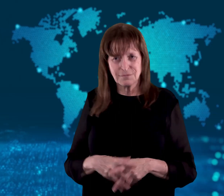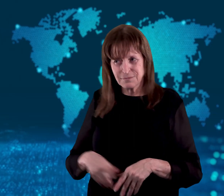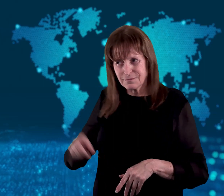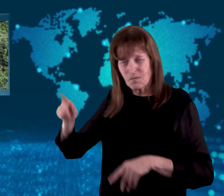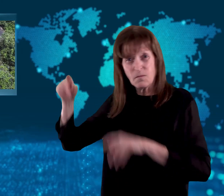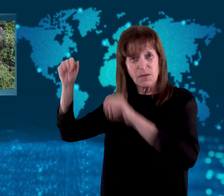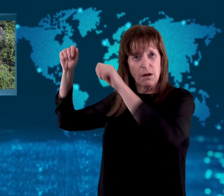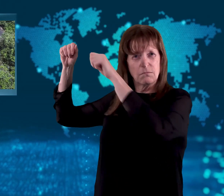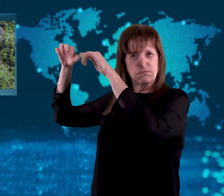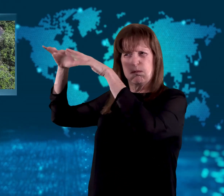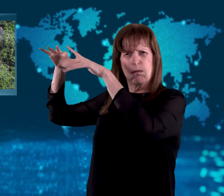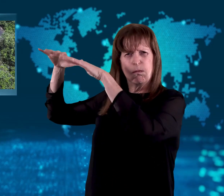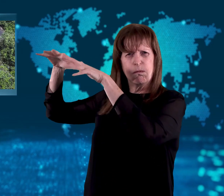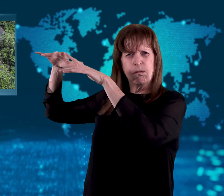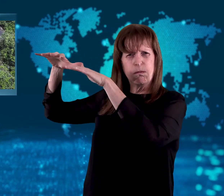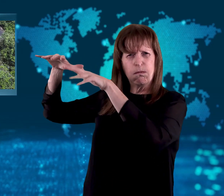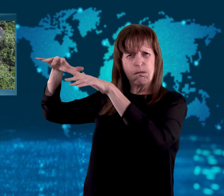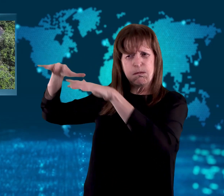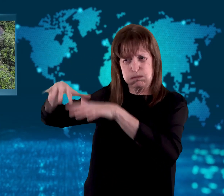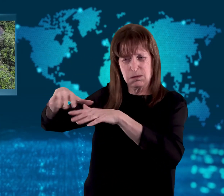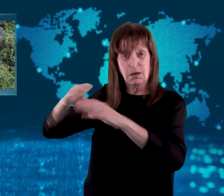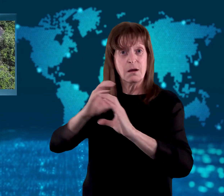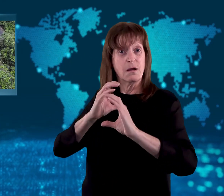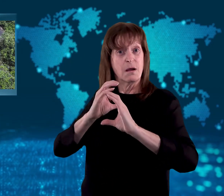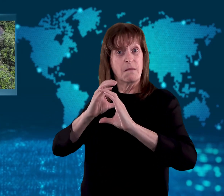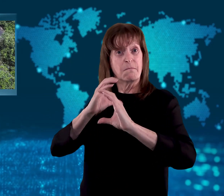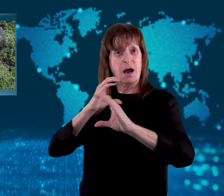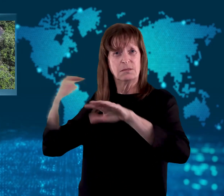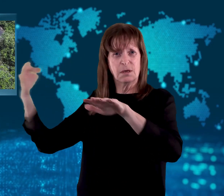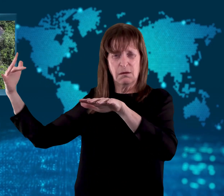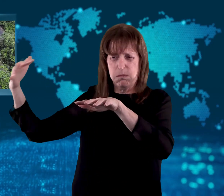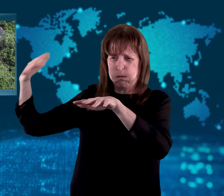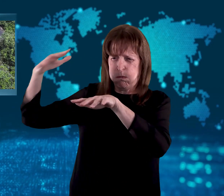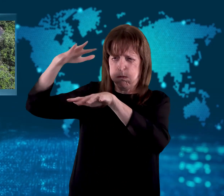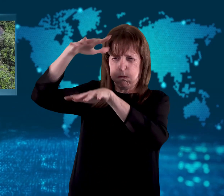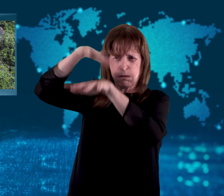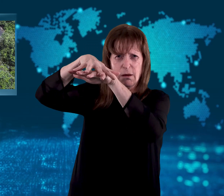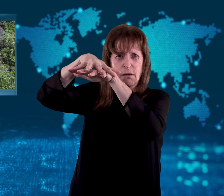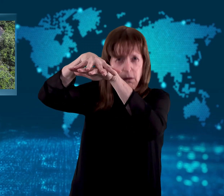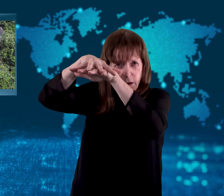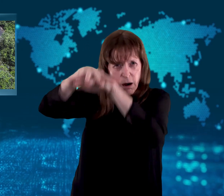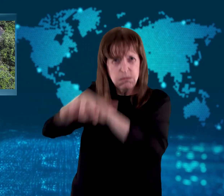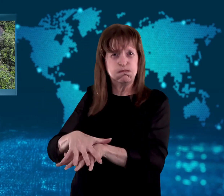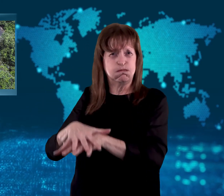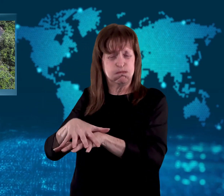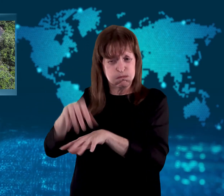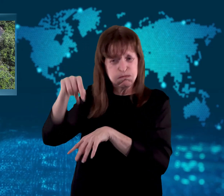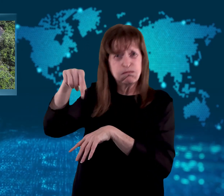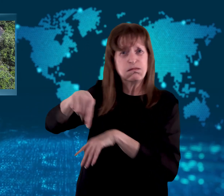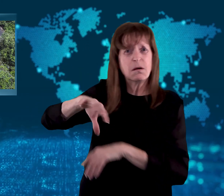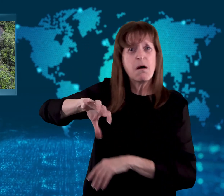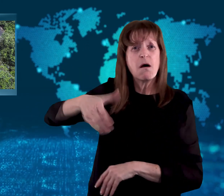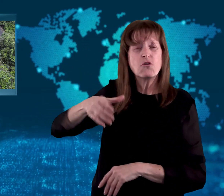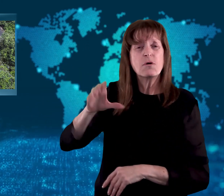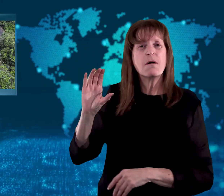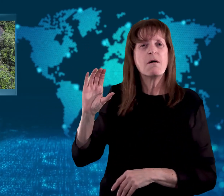[GEORGIA]: A landslide buried a bus in Colombia, killing at least 33 people.